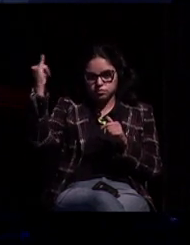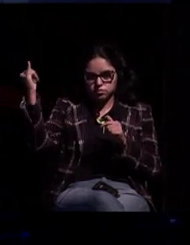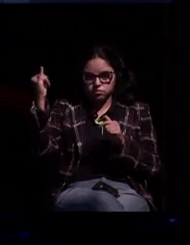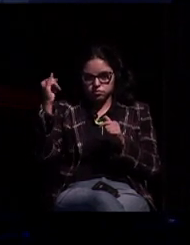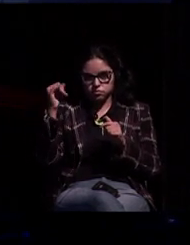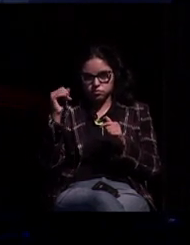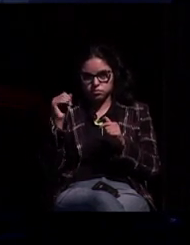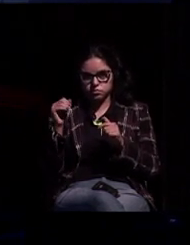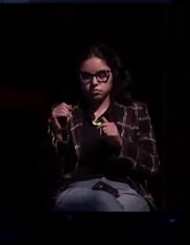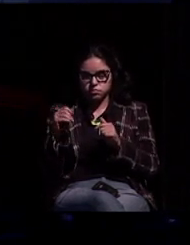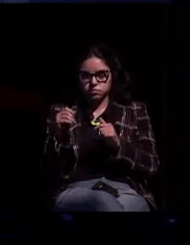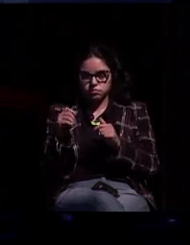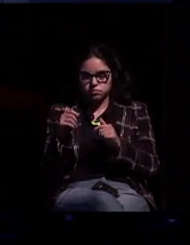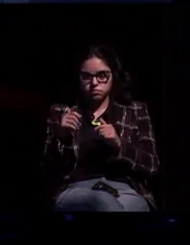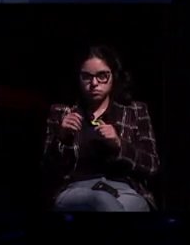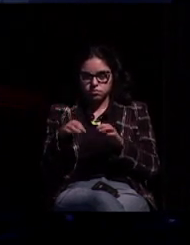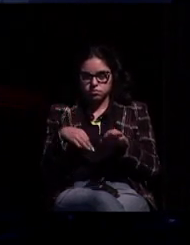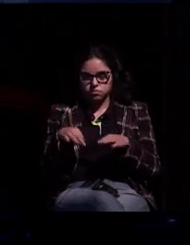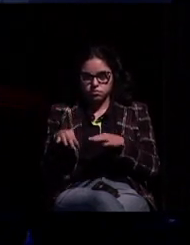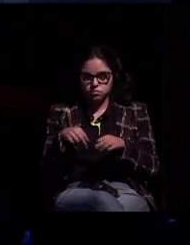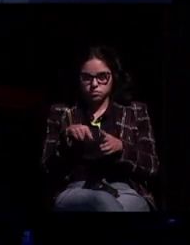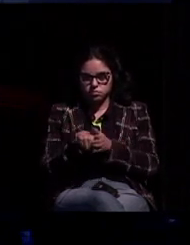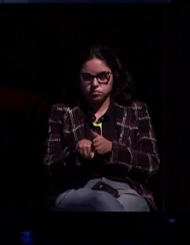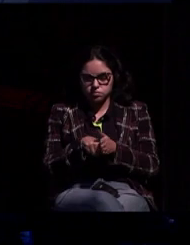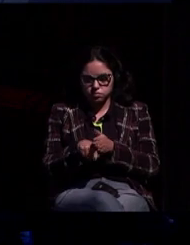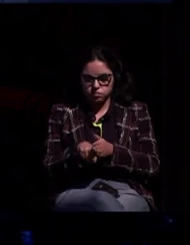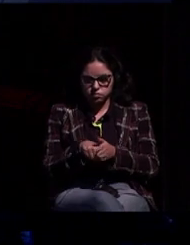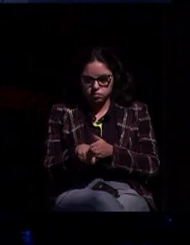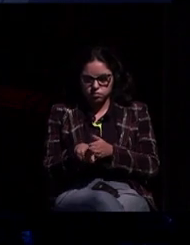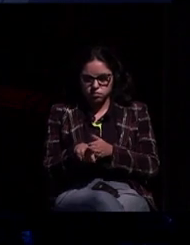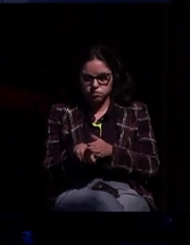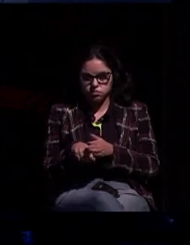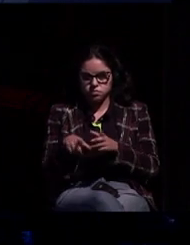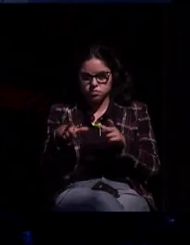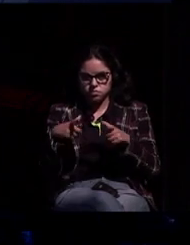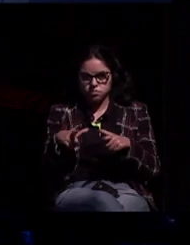and of geopolitical incidence that can be directed to a accountable tourism. We need to include it